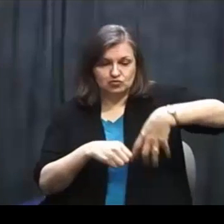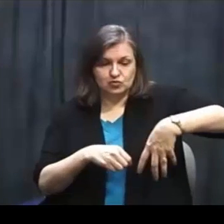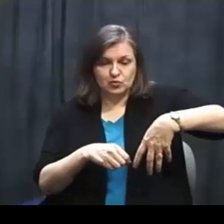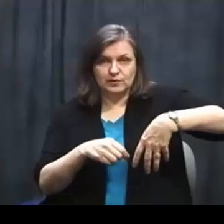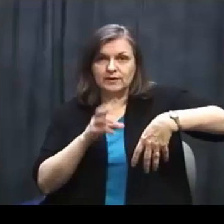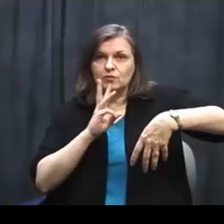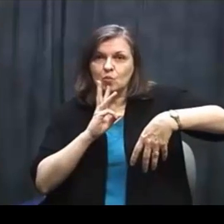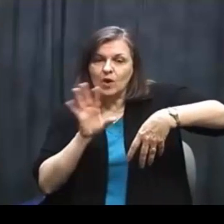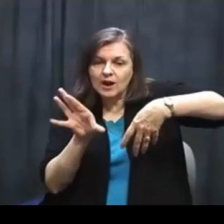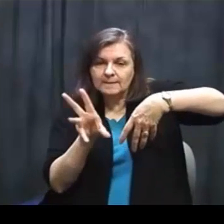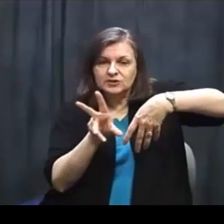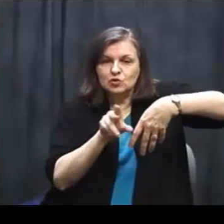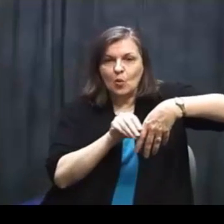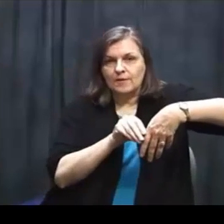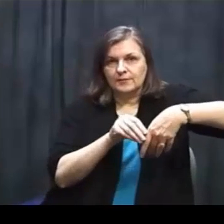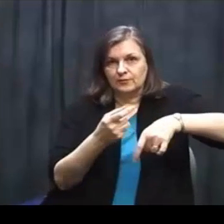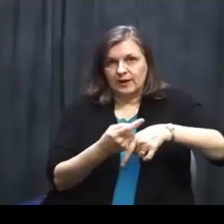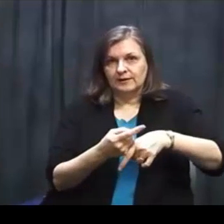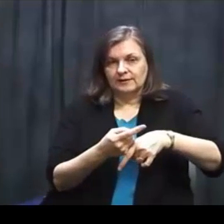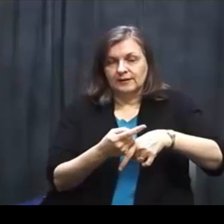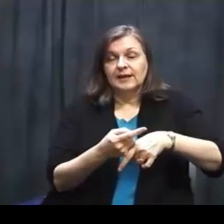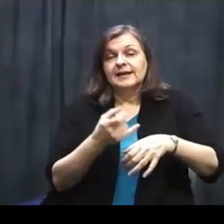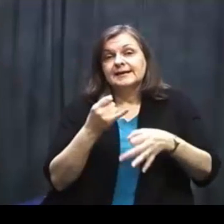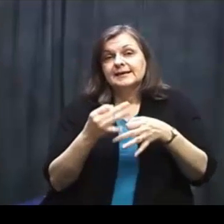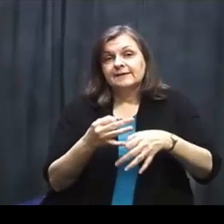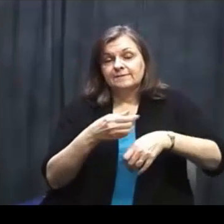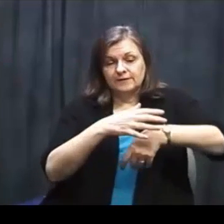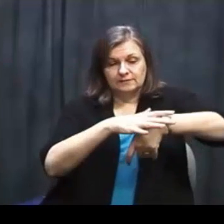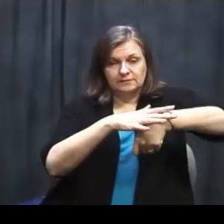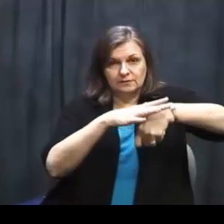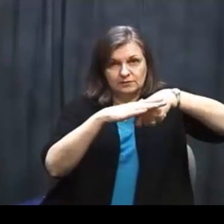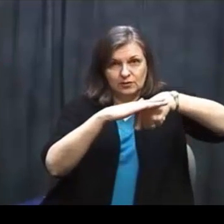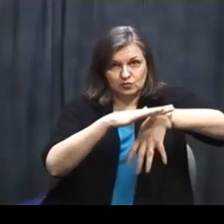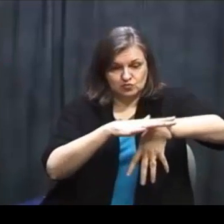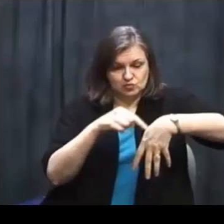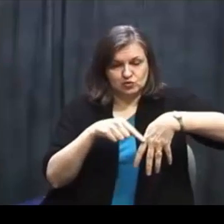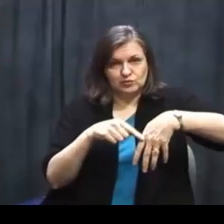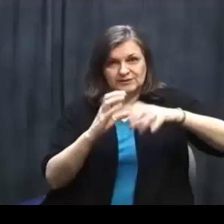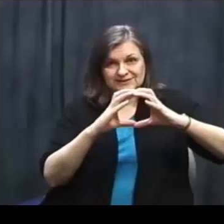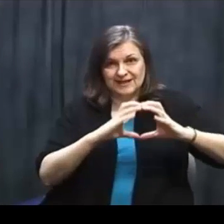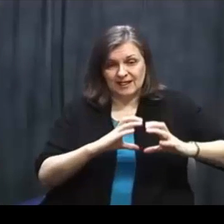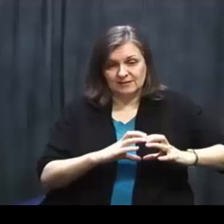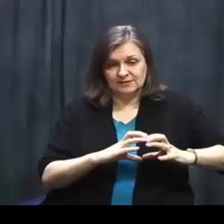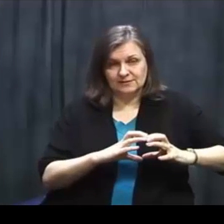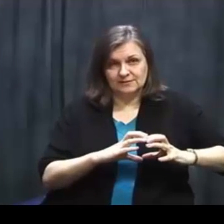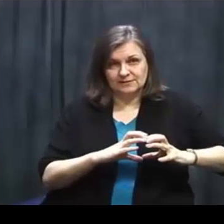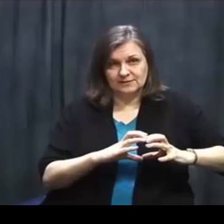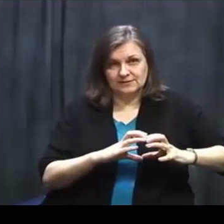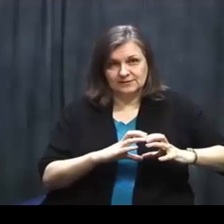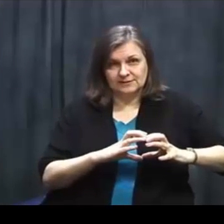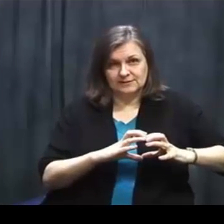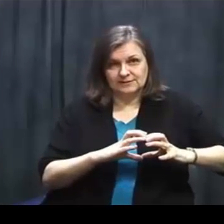by the root cells if the root cells